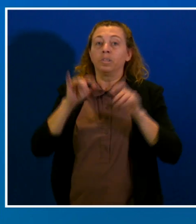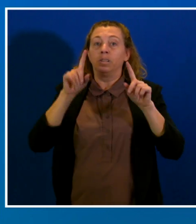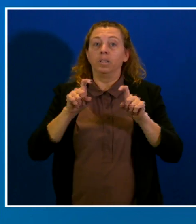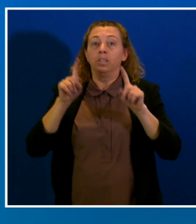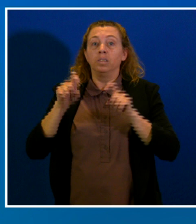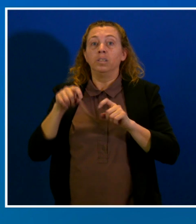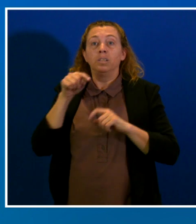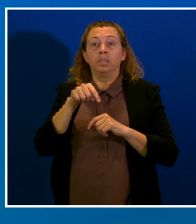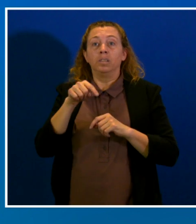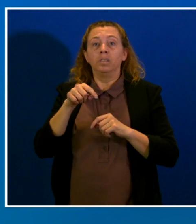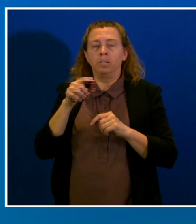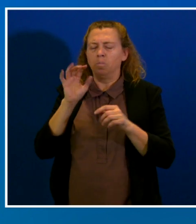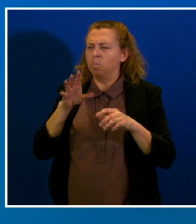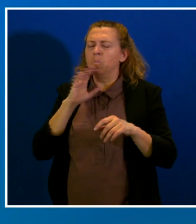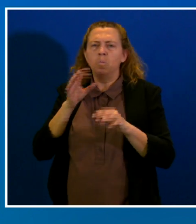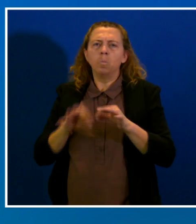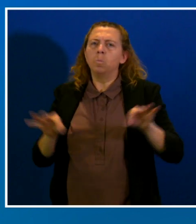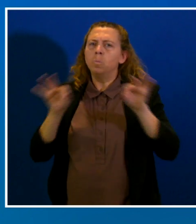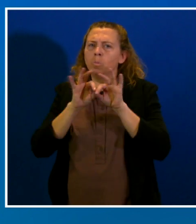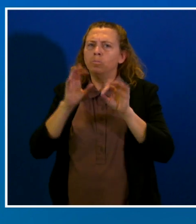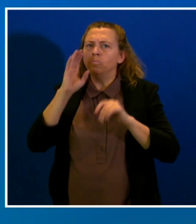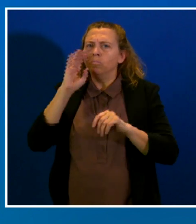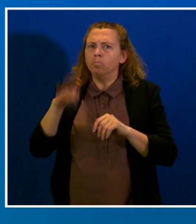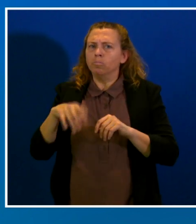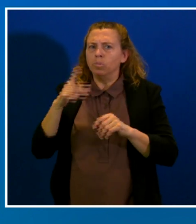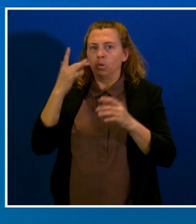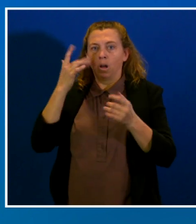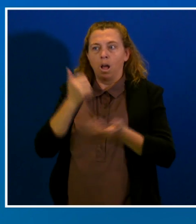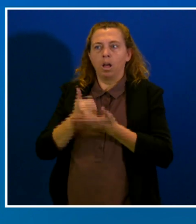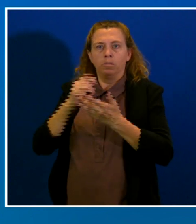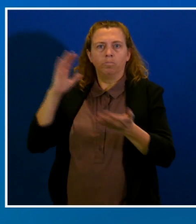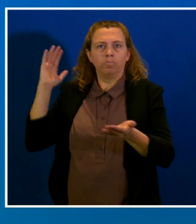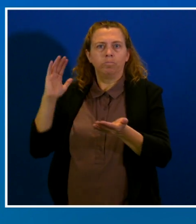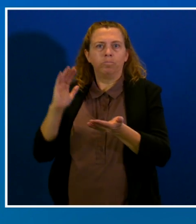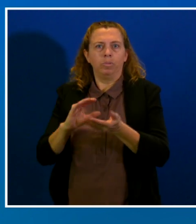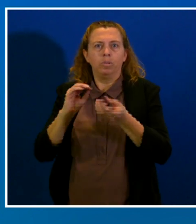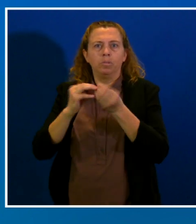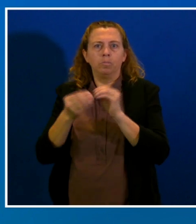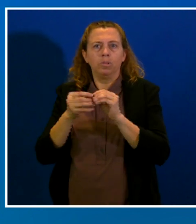our city's pandemic response, providing more than 10,000 free